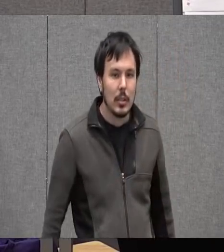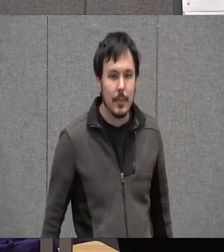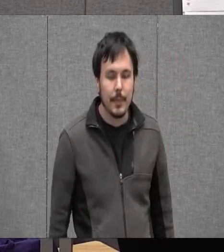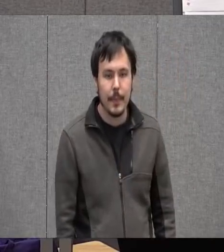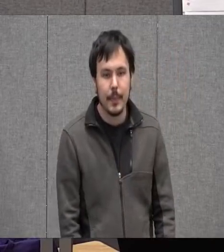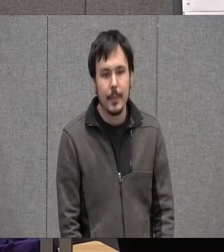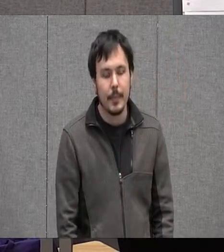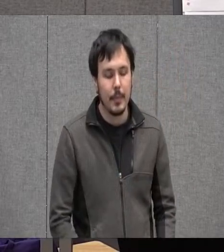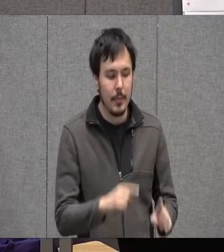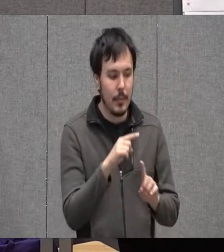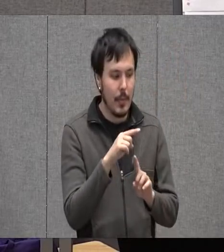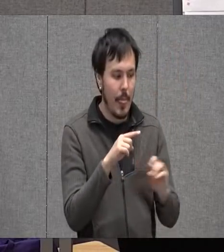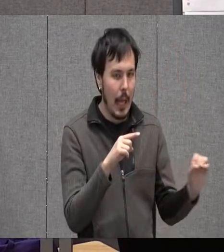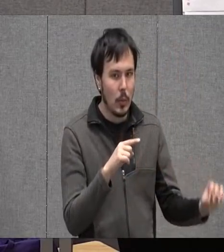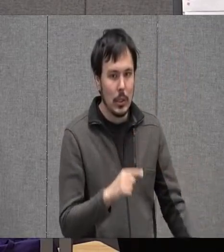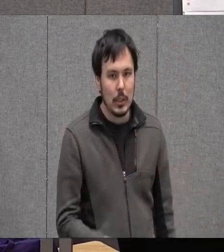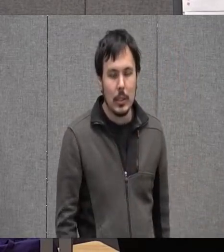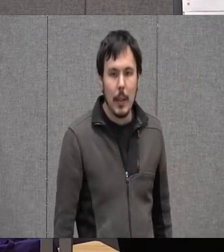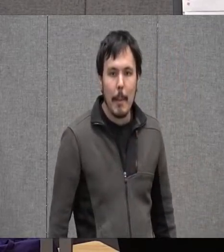Okay, so did anybody catch me?